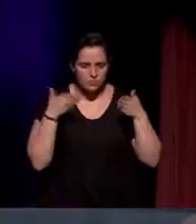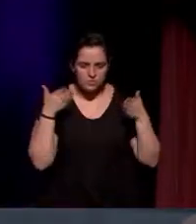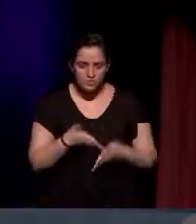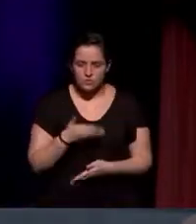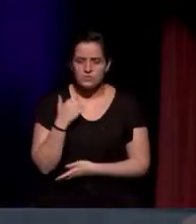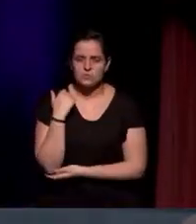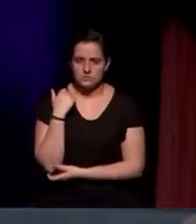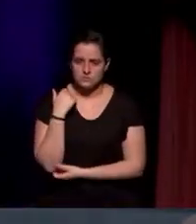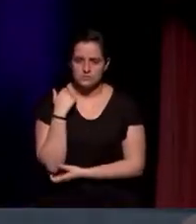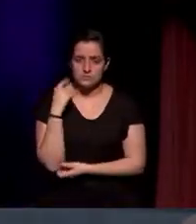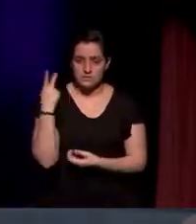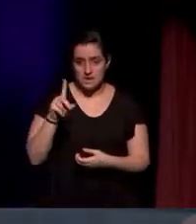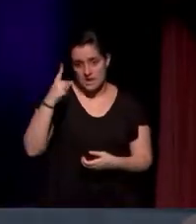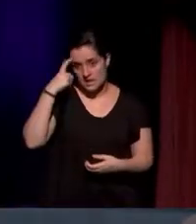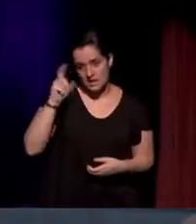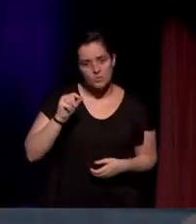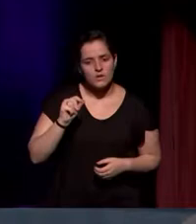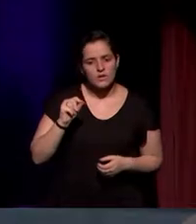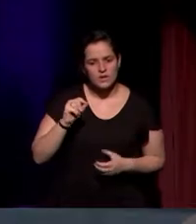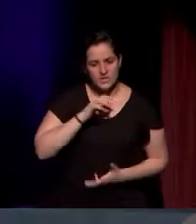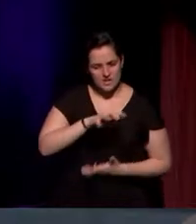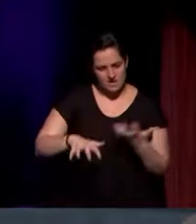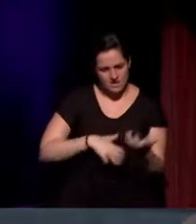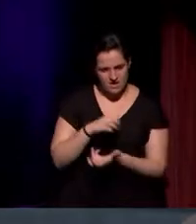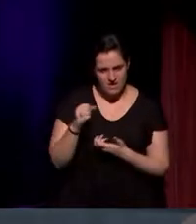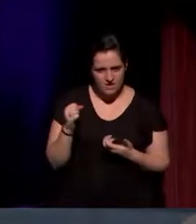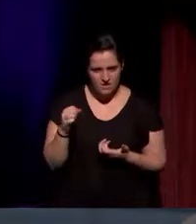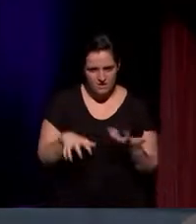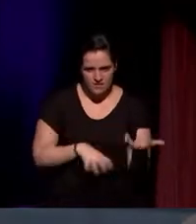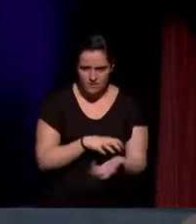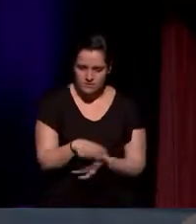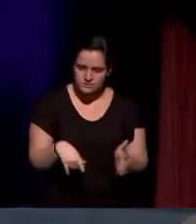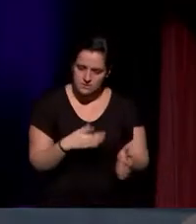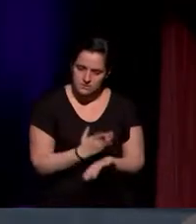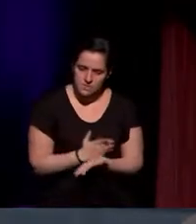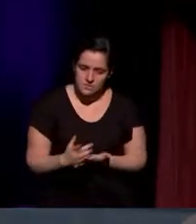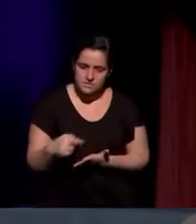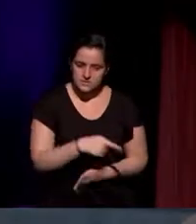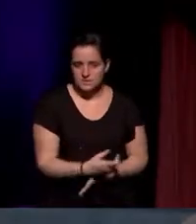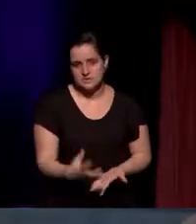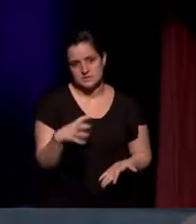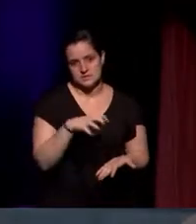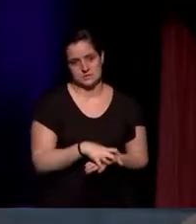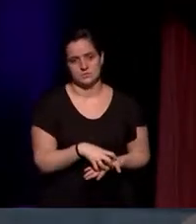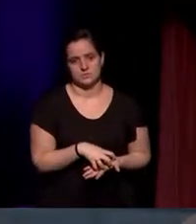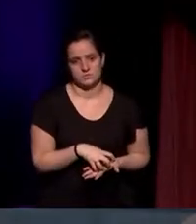And his idea was that the revolution on the African continent started there in the center, in the heart,